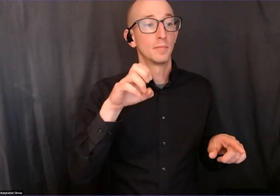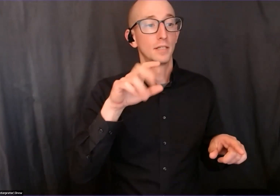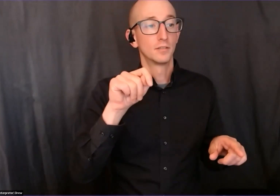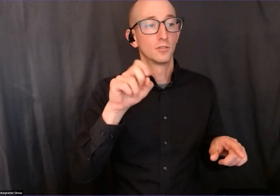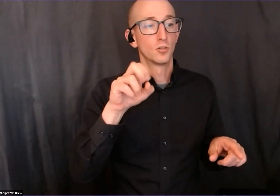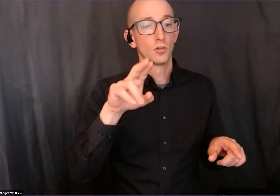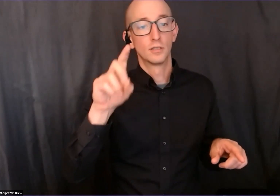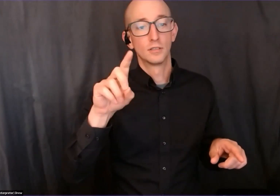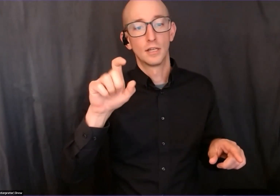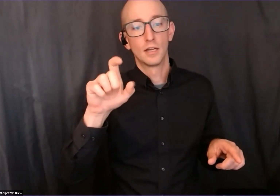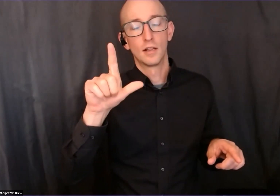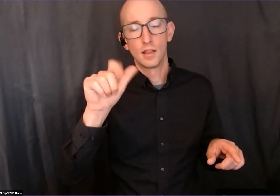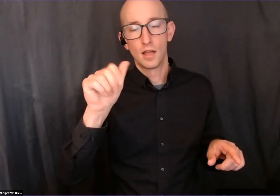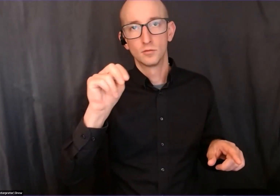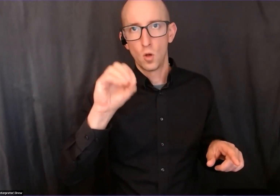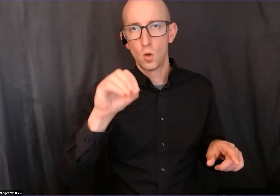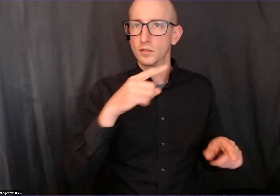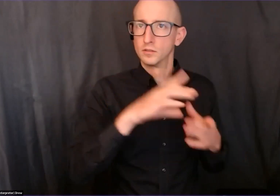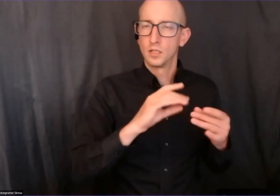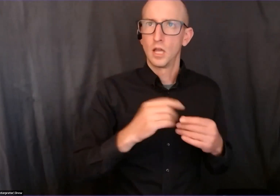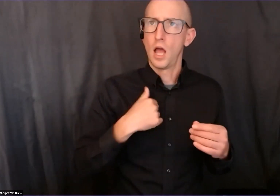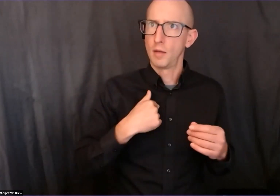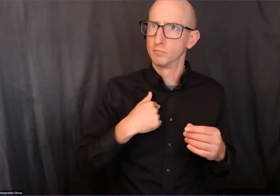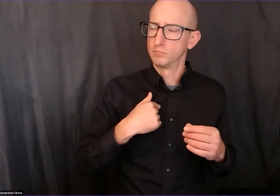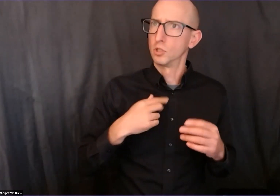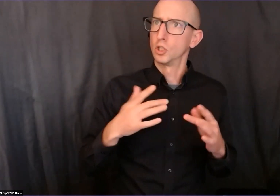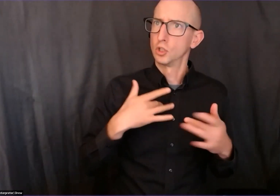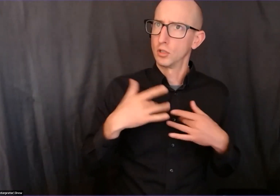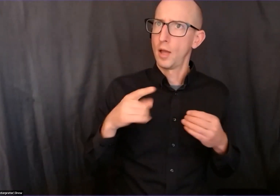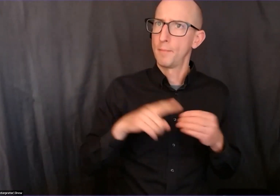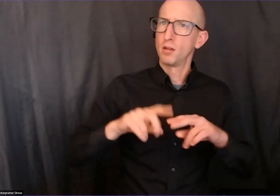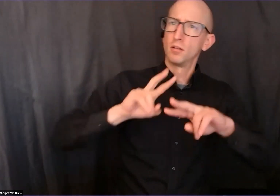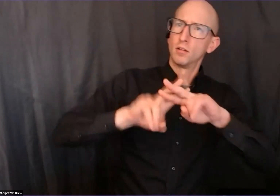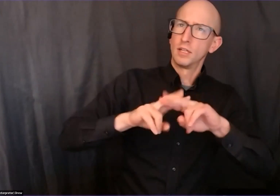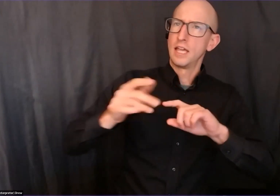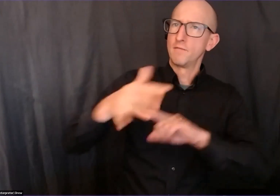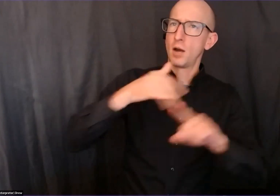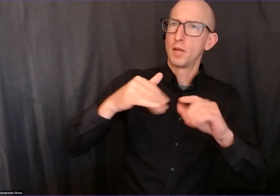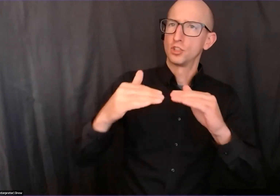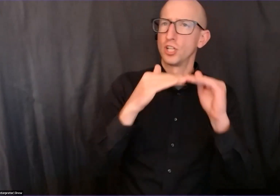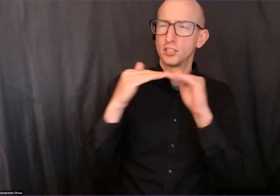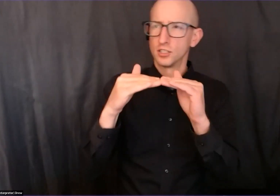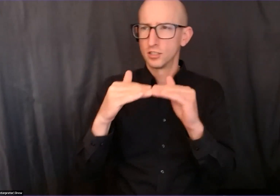established. And we encourage you all to continue to give us input through that particular channel.